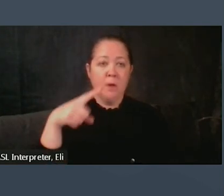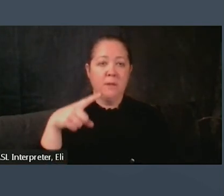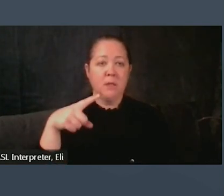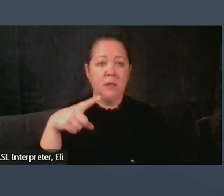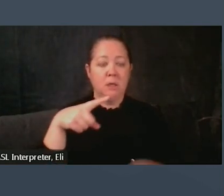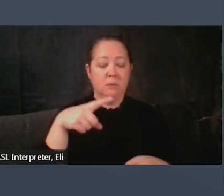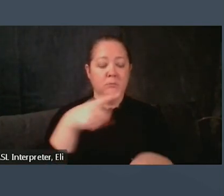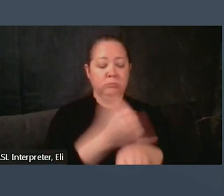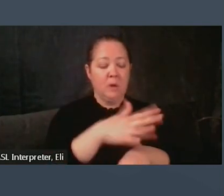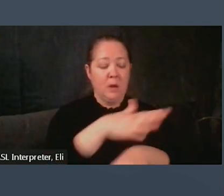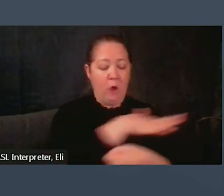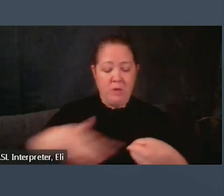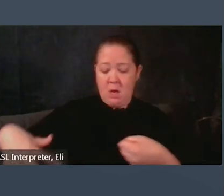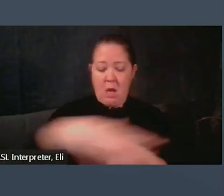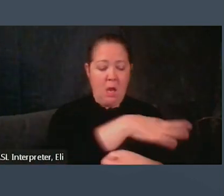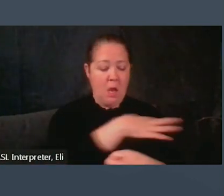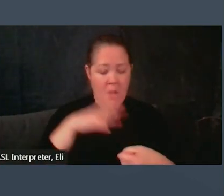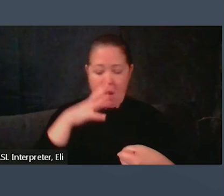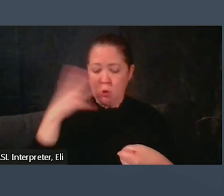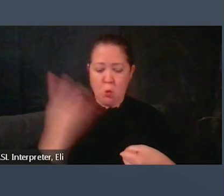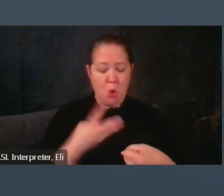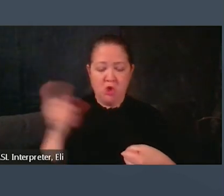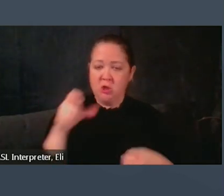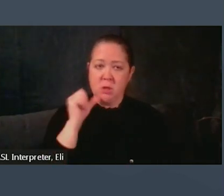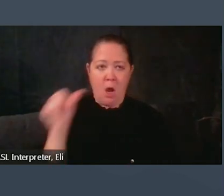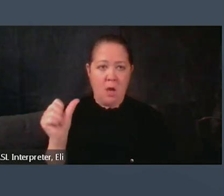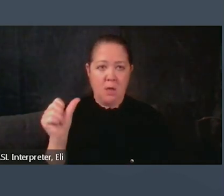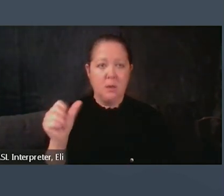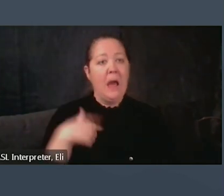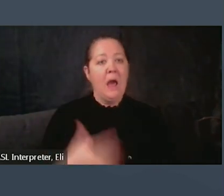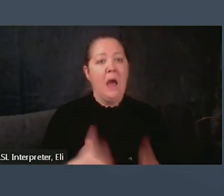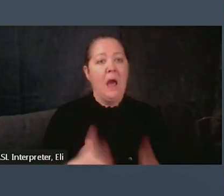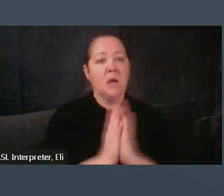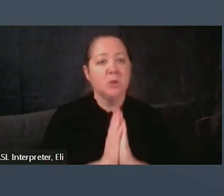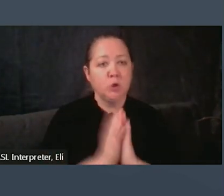I appeal to you to make the recommendations that bridge class,